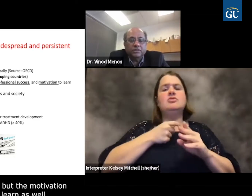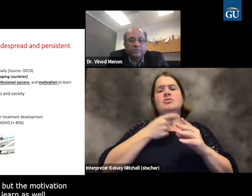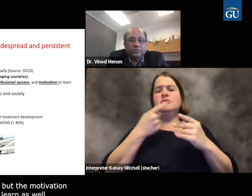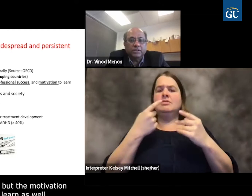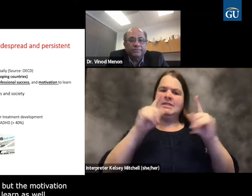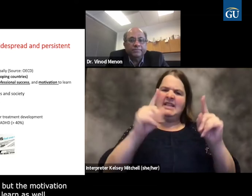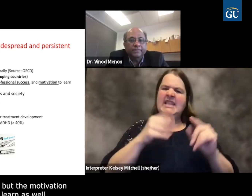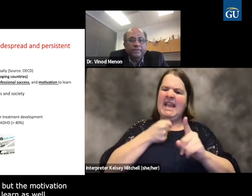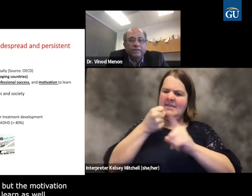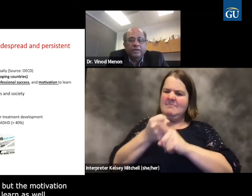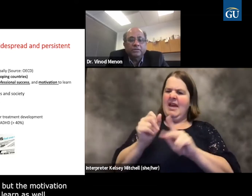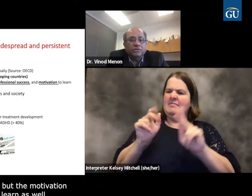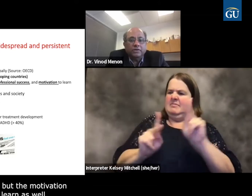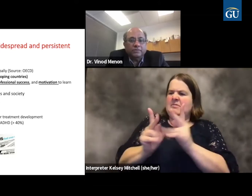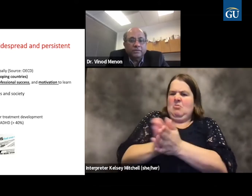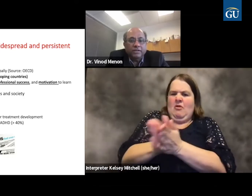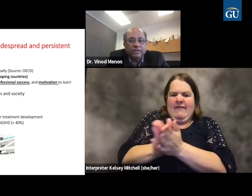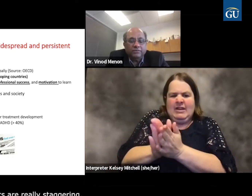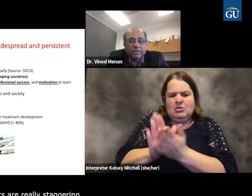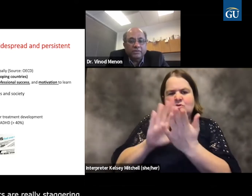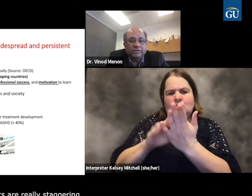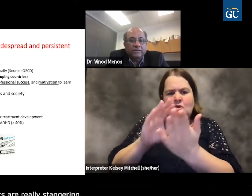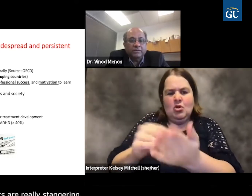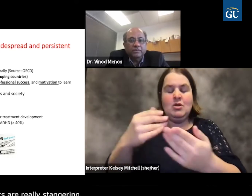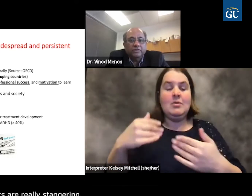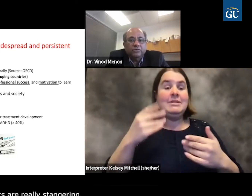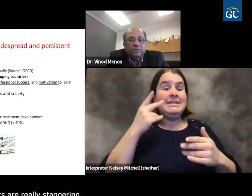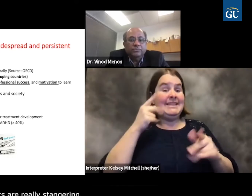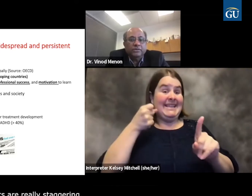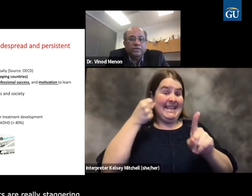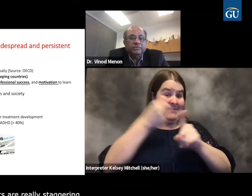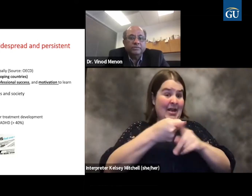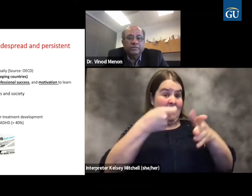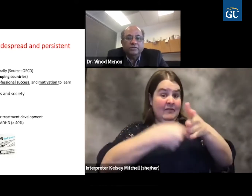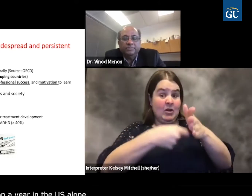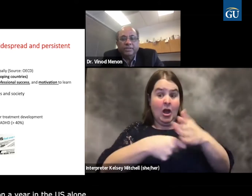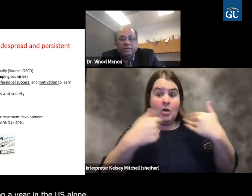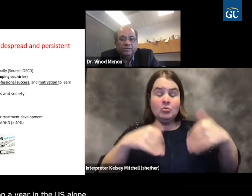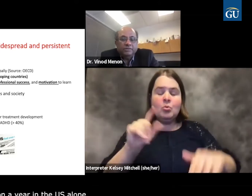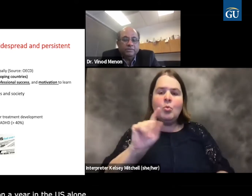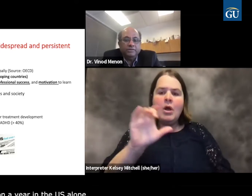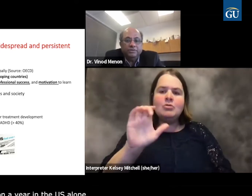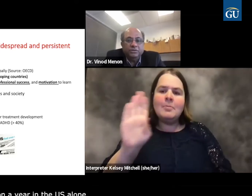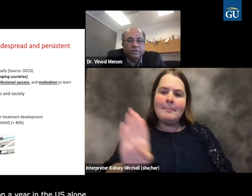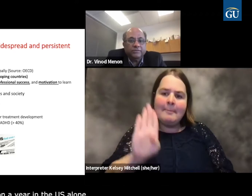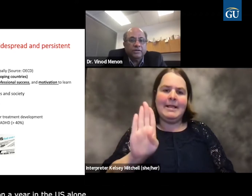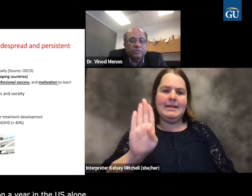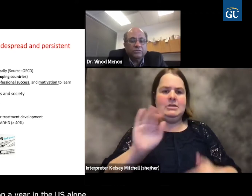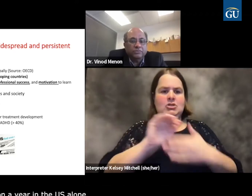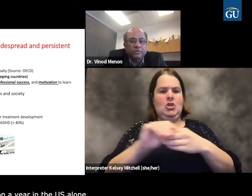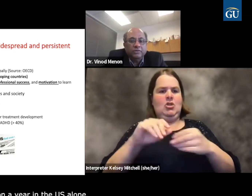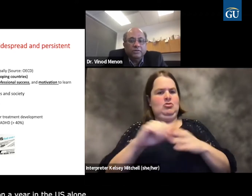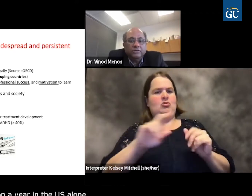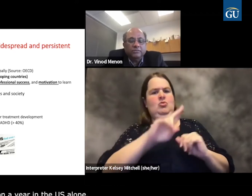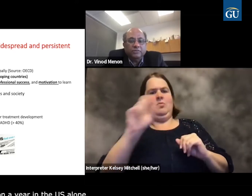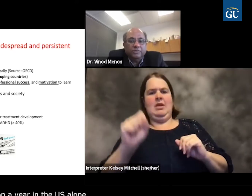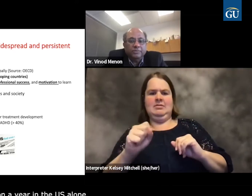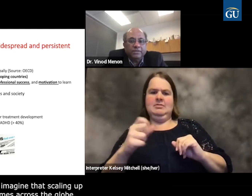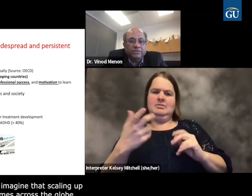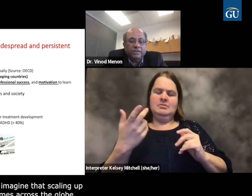motivation to learn as well and the costs are really staggering